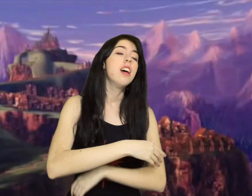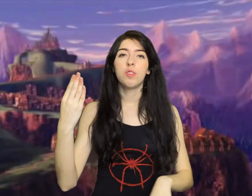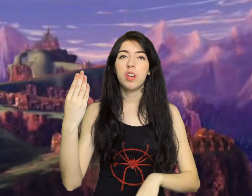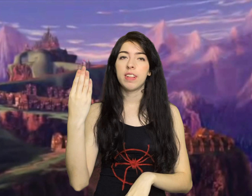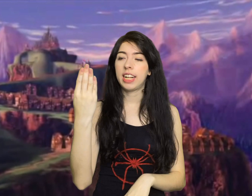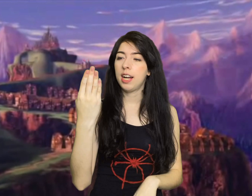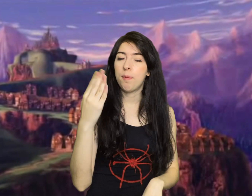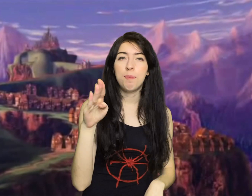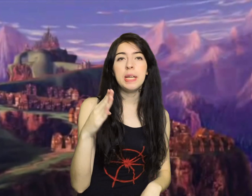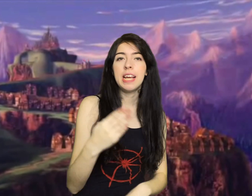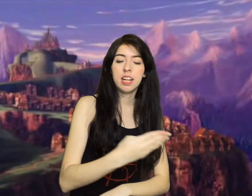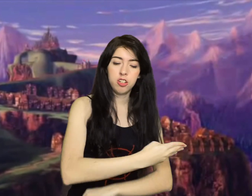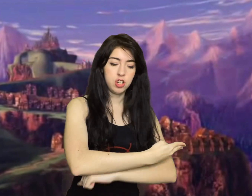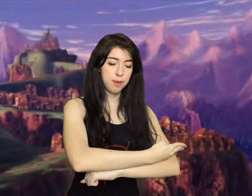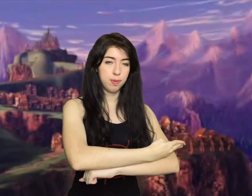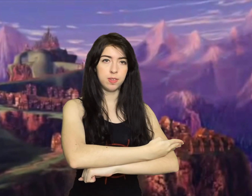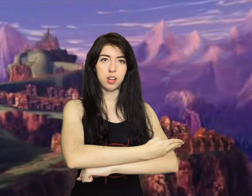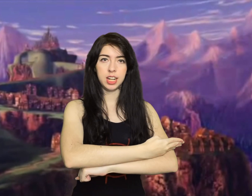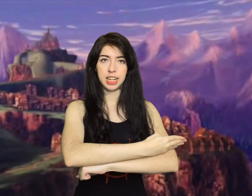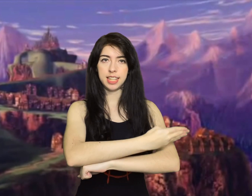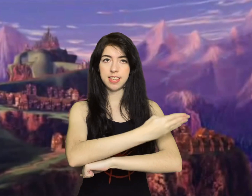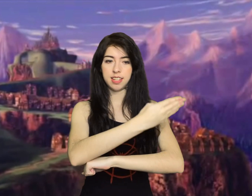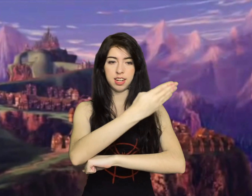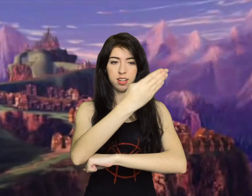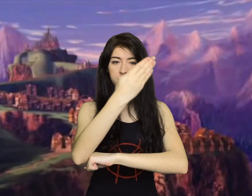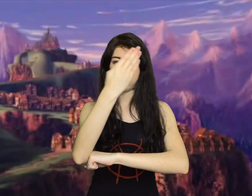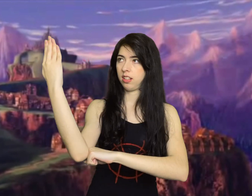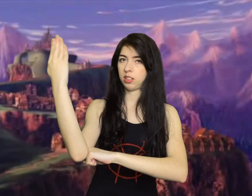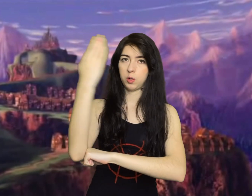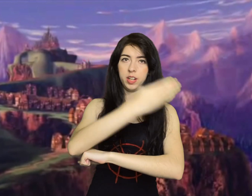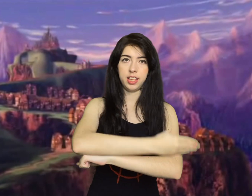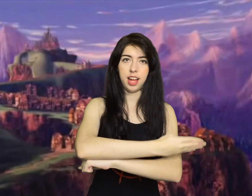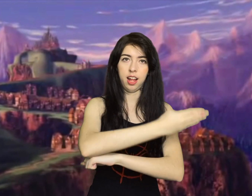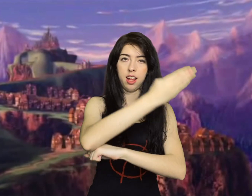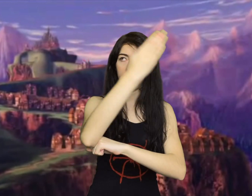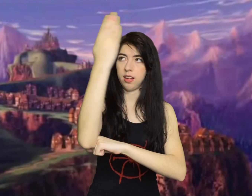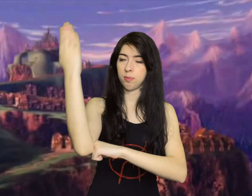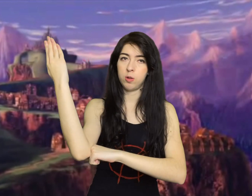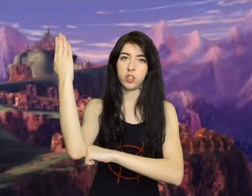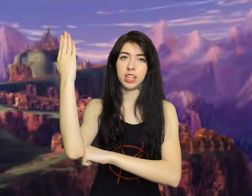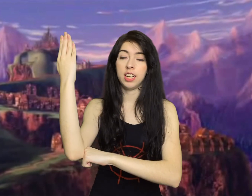you have like a B hand shape starting like this and going in that uh motion here